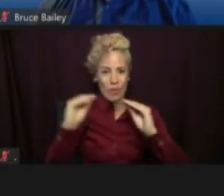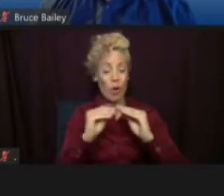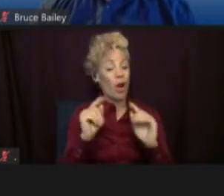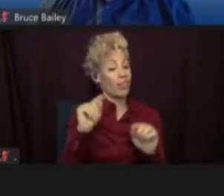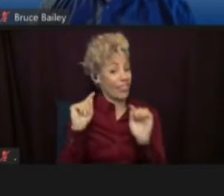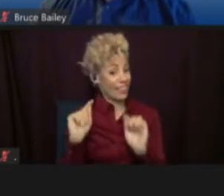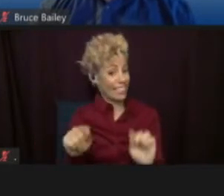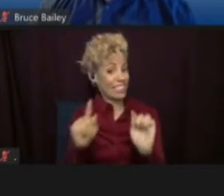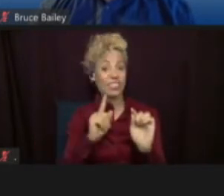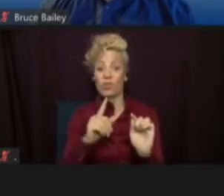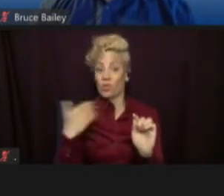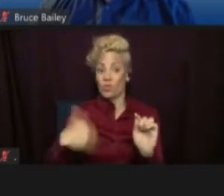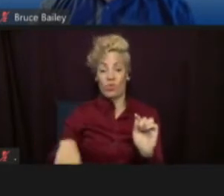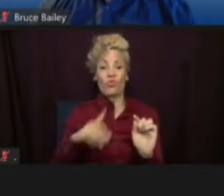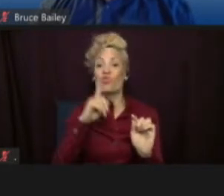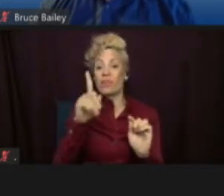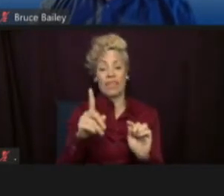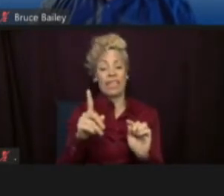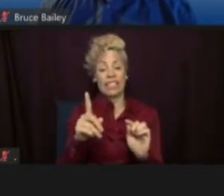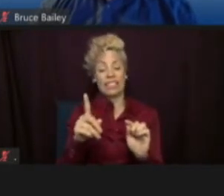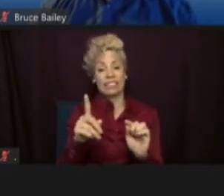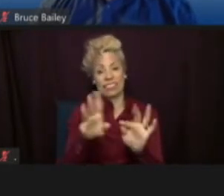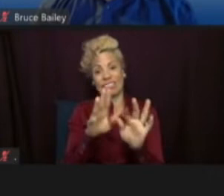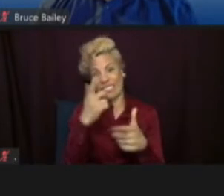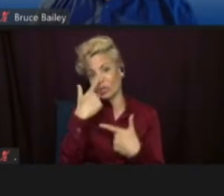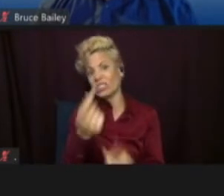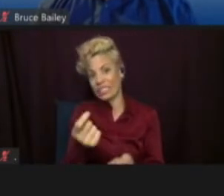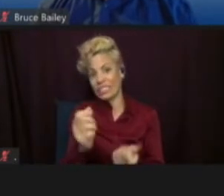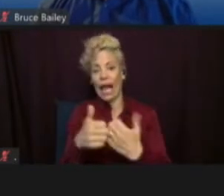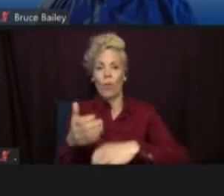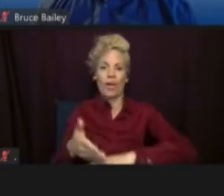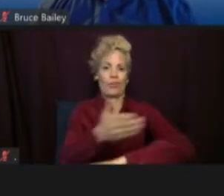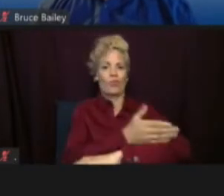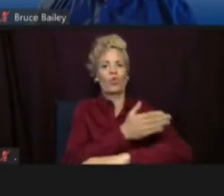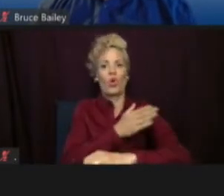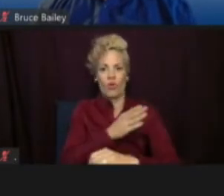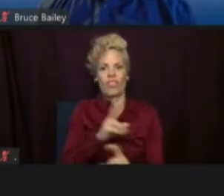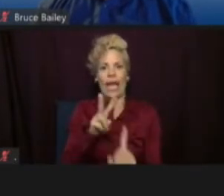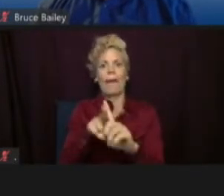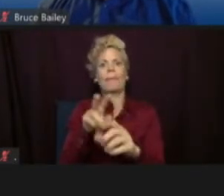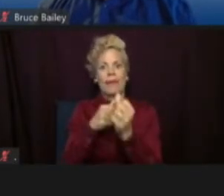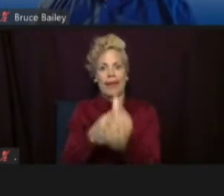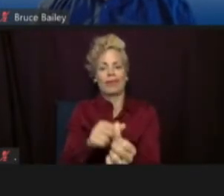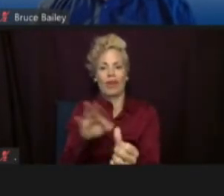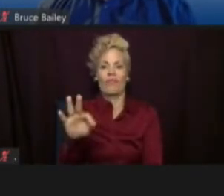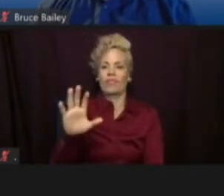of improving the implementation of Section 508, in a major federal government agency.